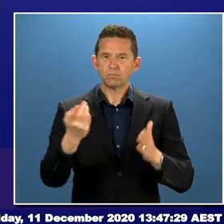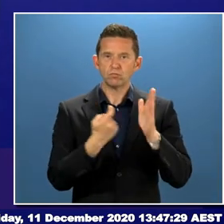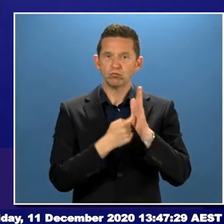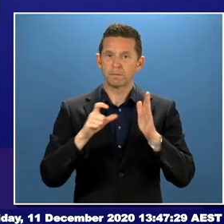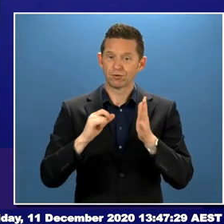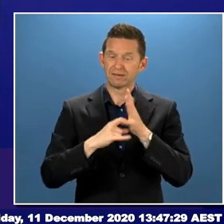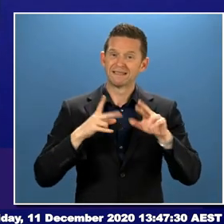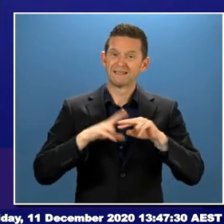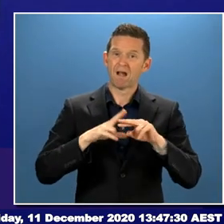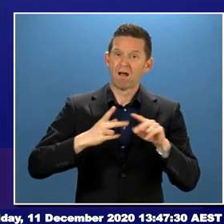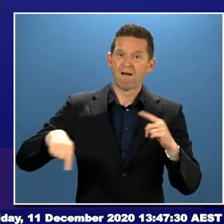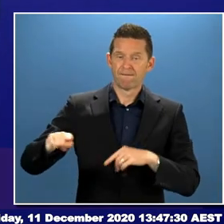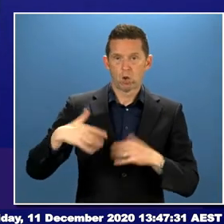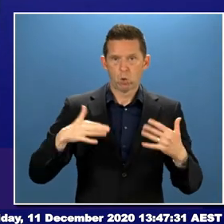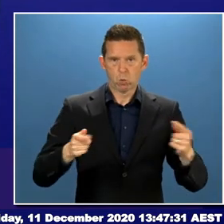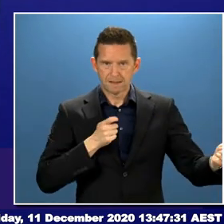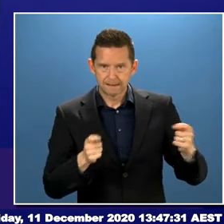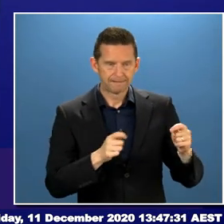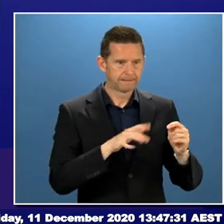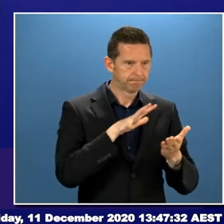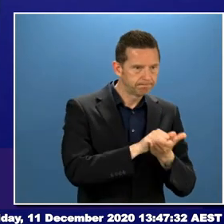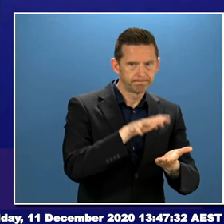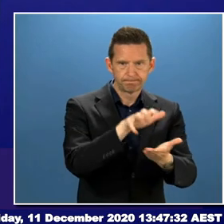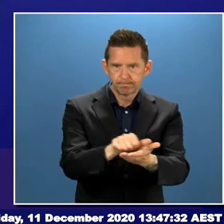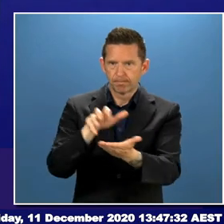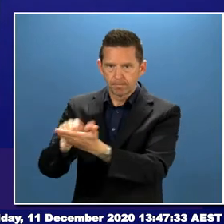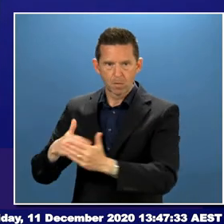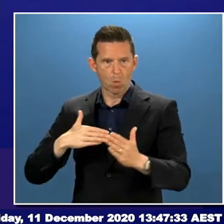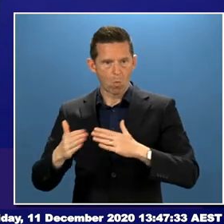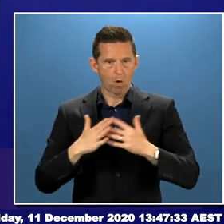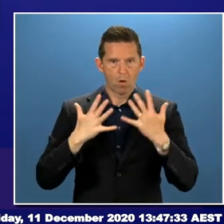handled the complex arrangements for organising this hearing, making the